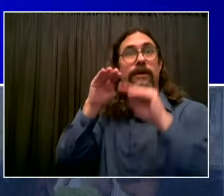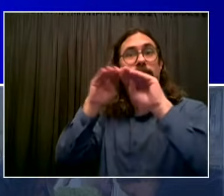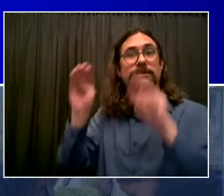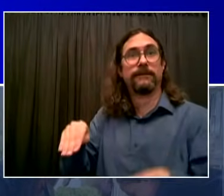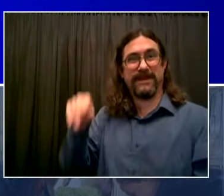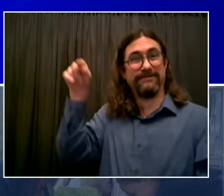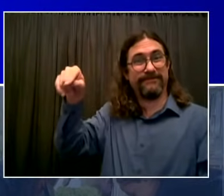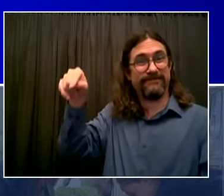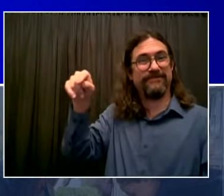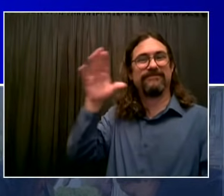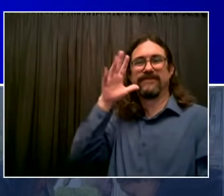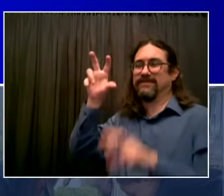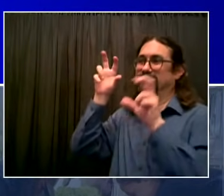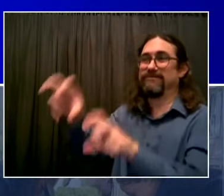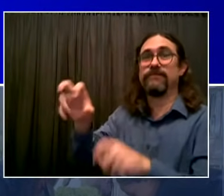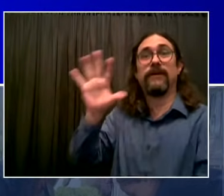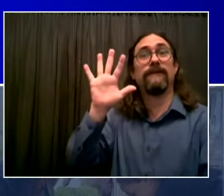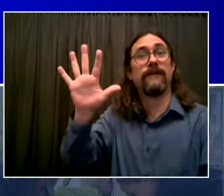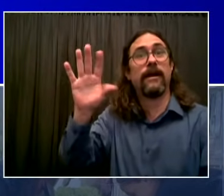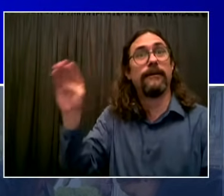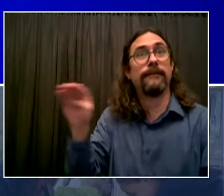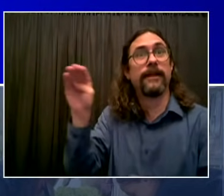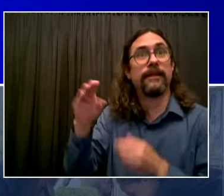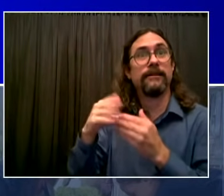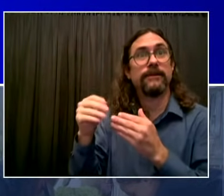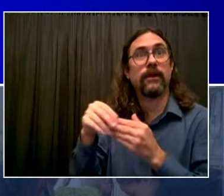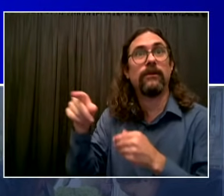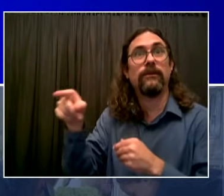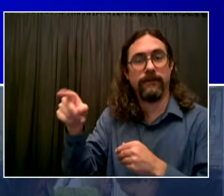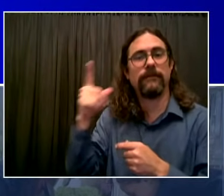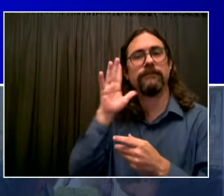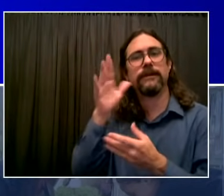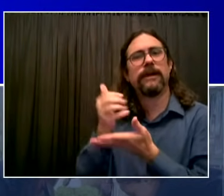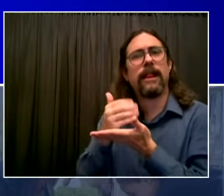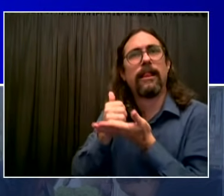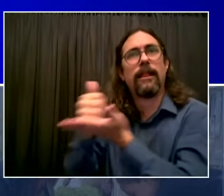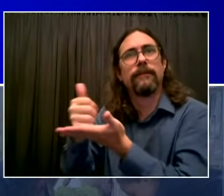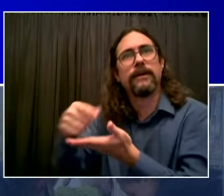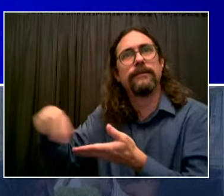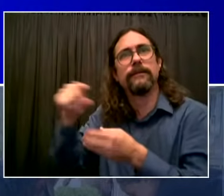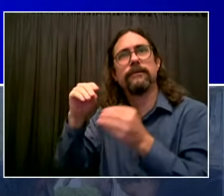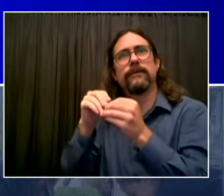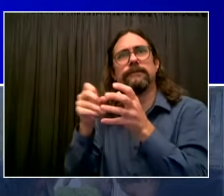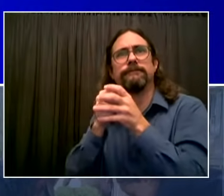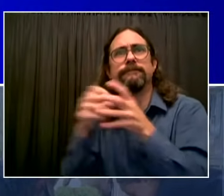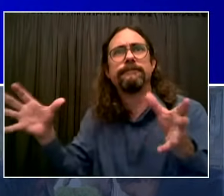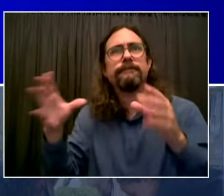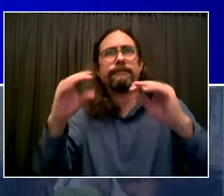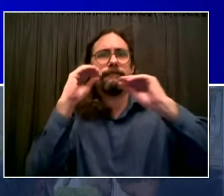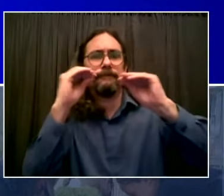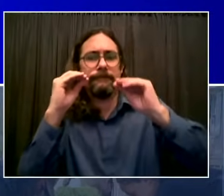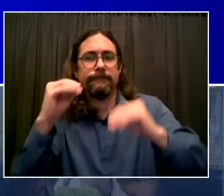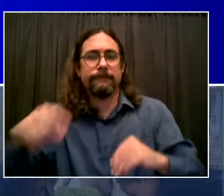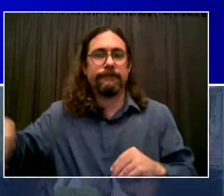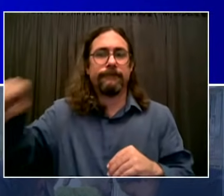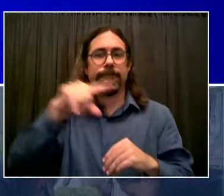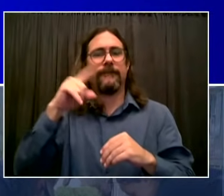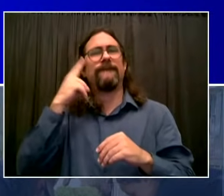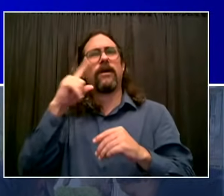NEW EDUCATION CENTER TO HELP KIDS AND THE WHOLE COMMUNITY LEARN ABOUT SUSTAINABILITY, ABOUT HOW IT'S IMPORTANT TO